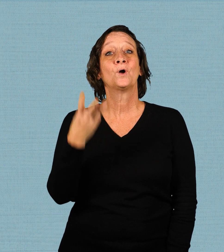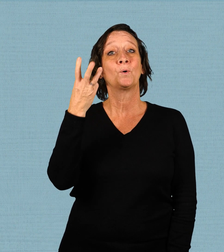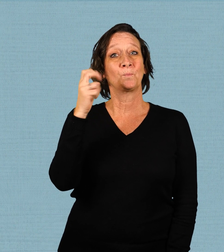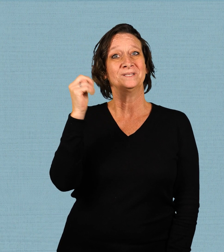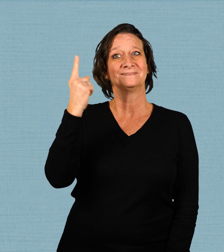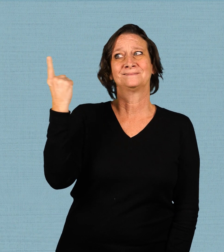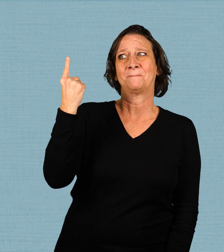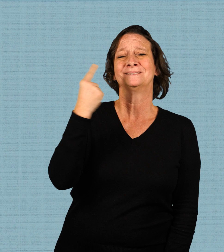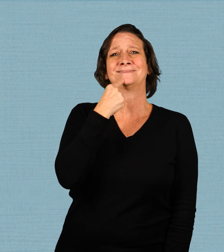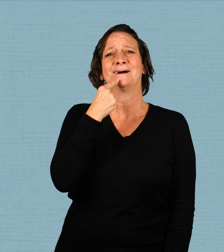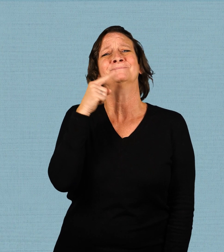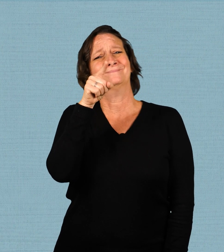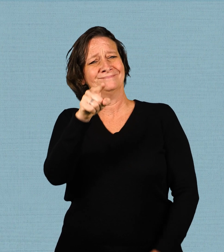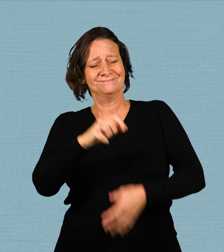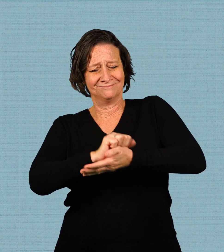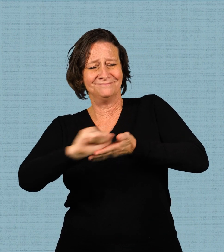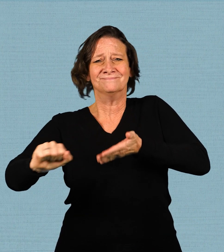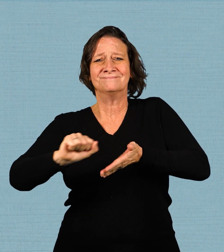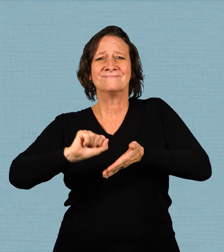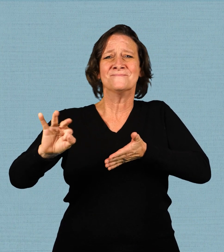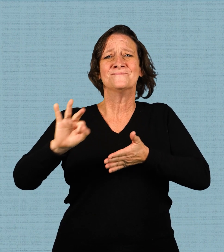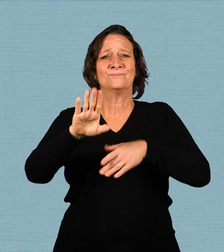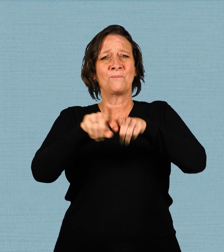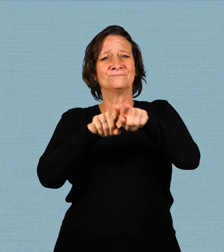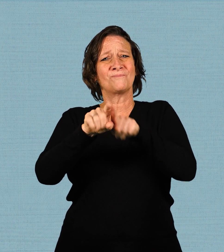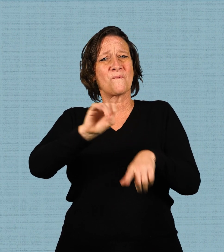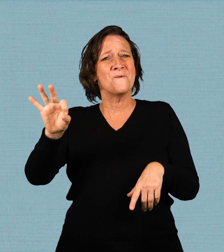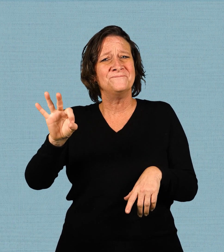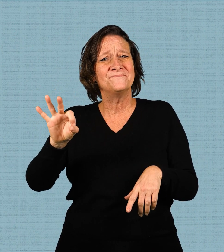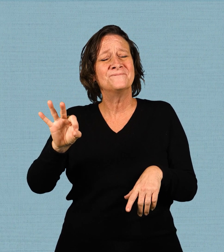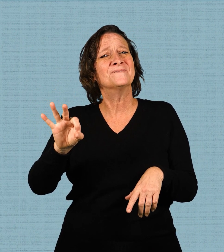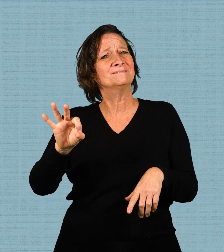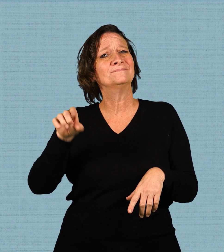When someone says, “It knocked my socks off,”